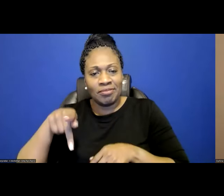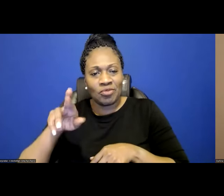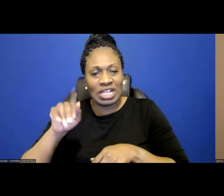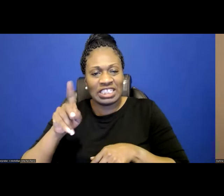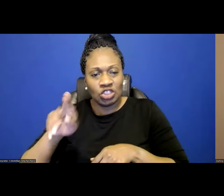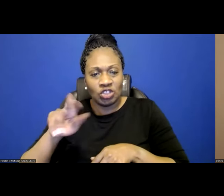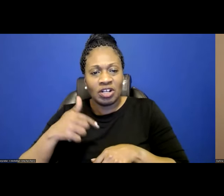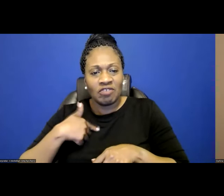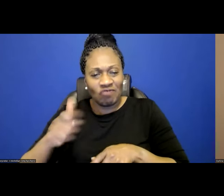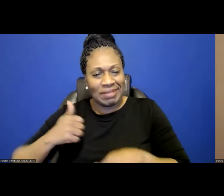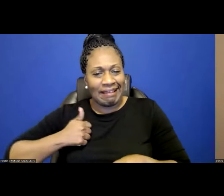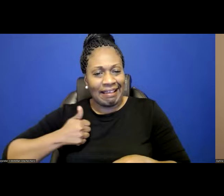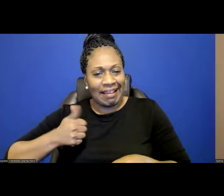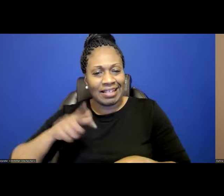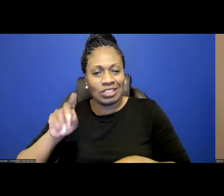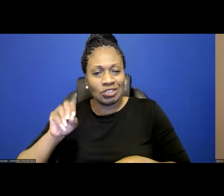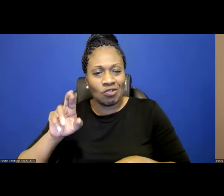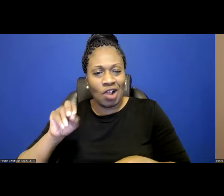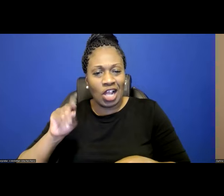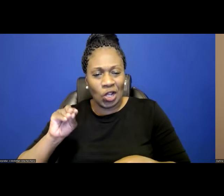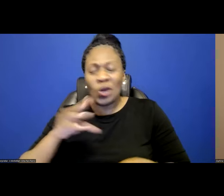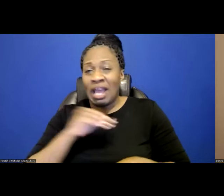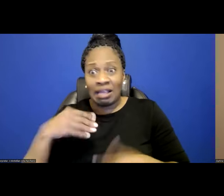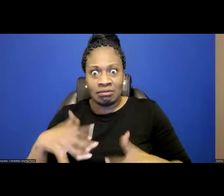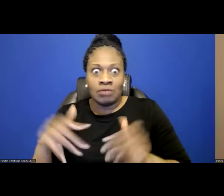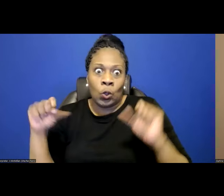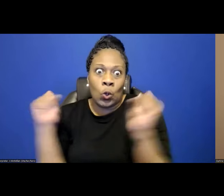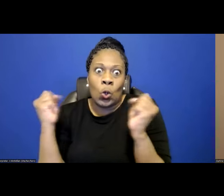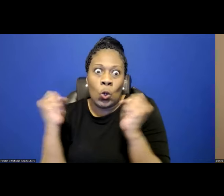and I am very excited for this discussion today.